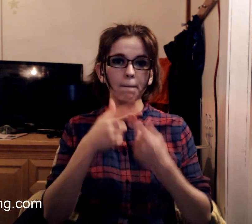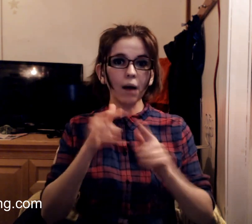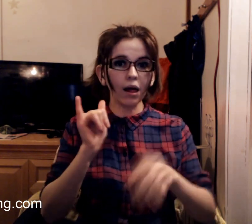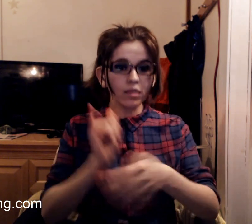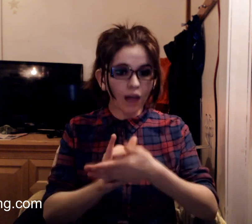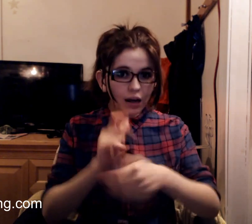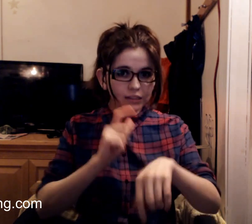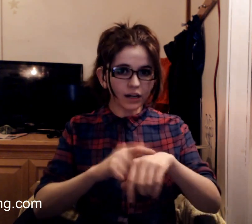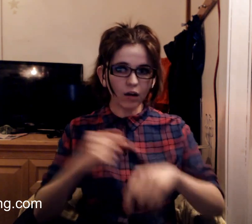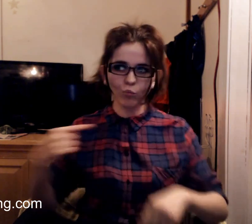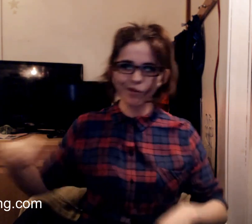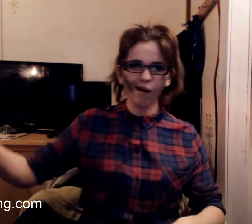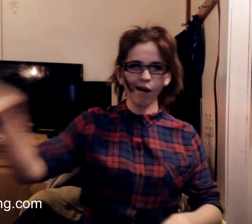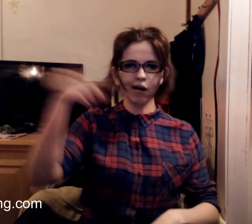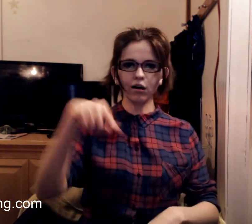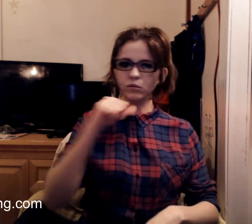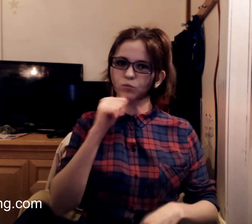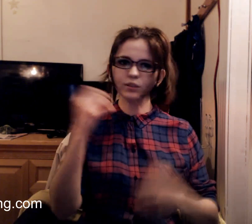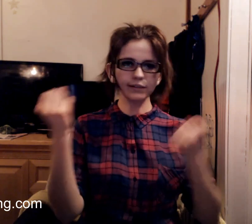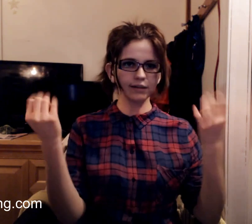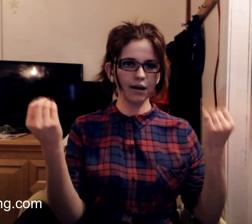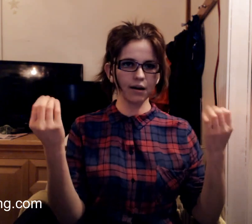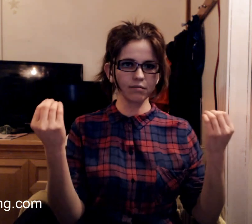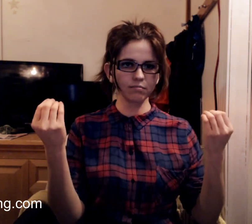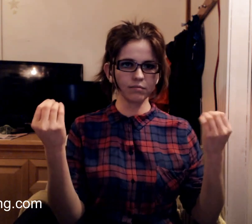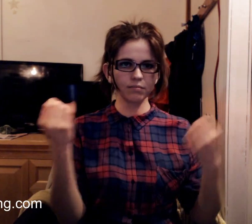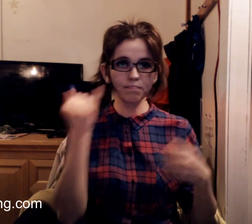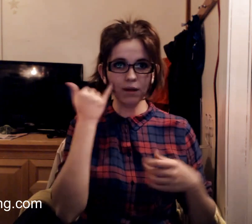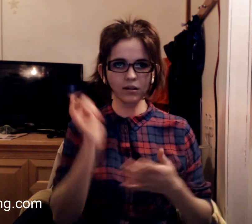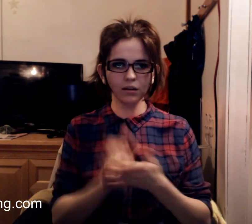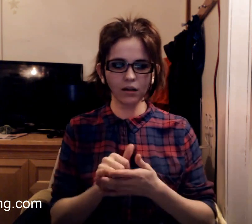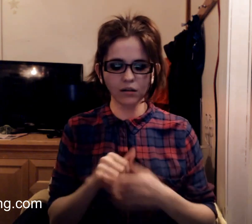but that time we weren't using sign language. Imagine that.